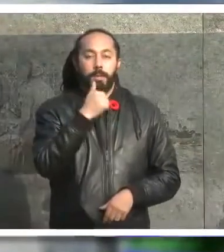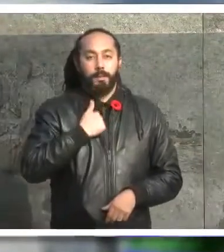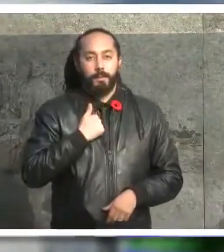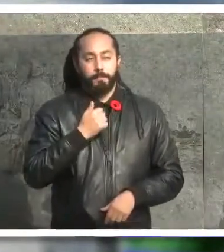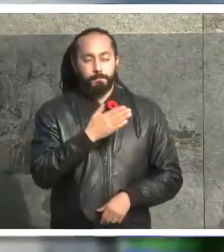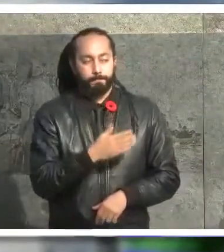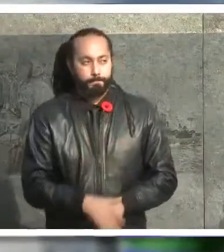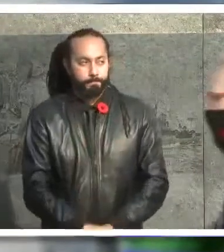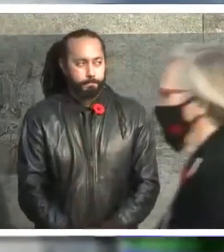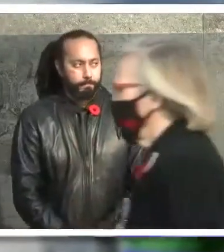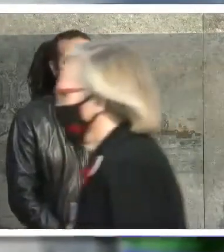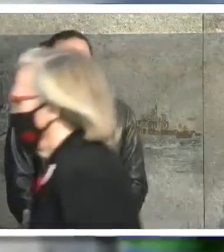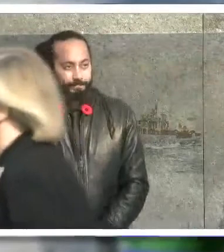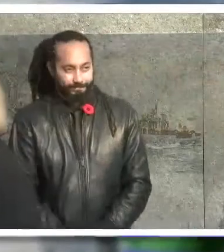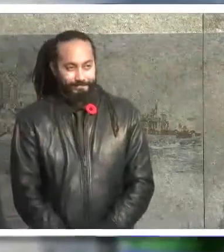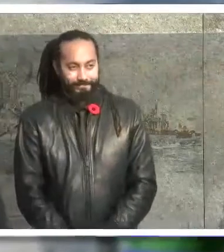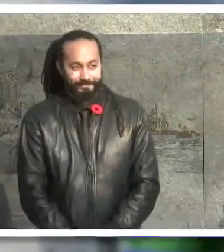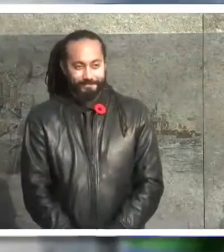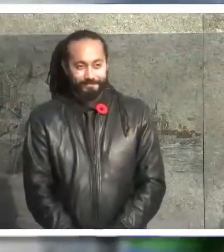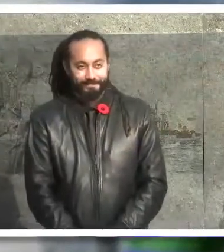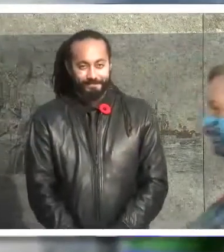and Old Canada.